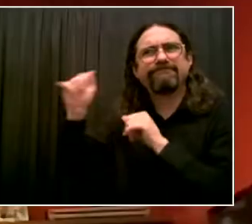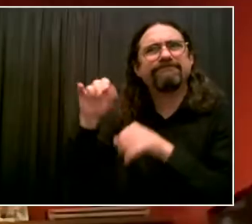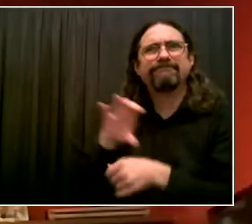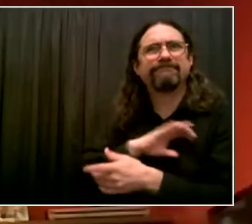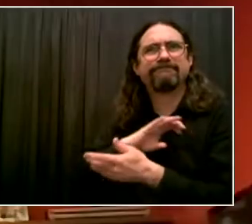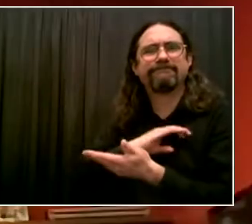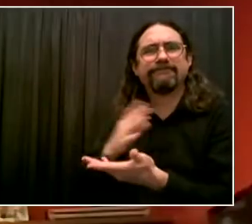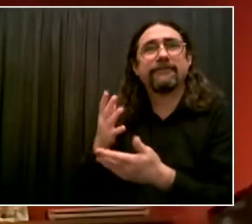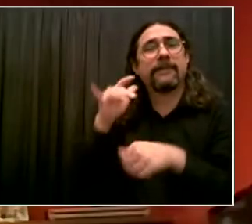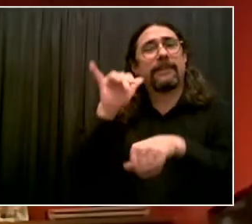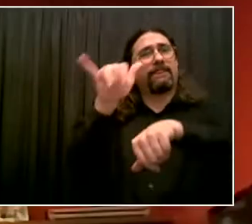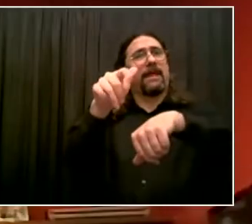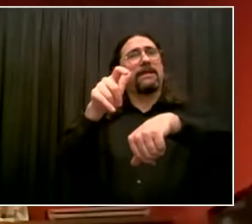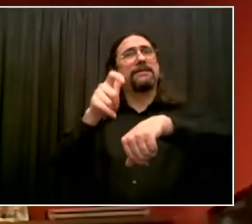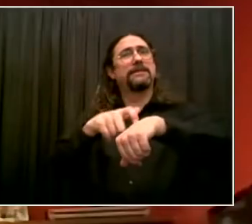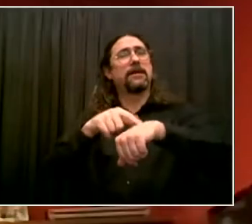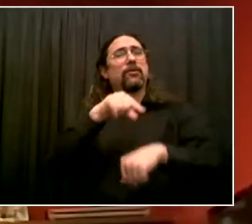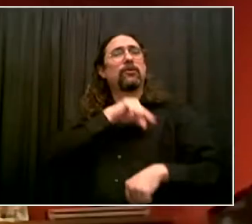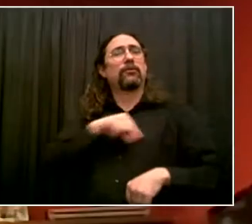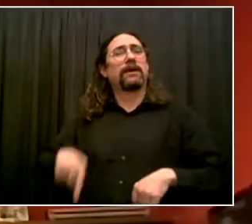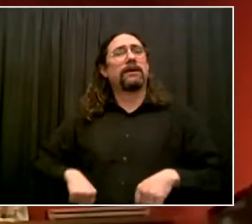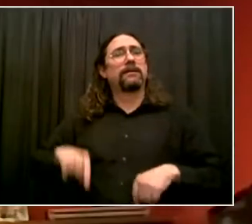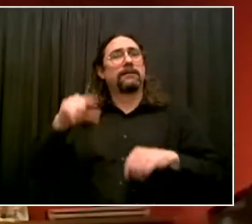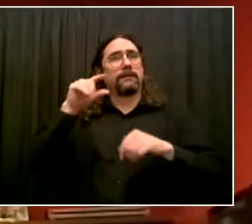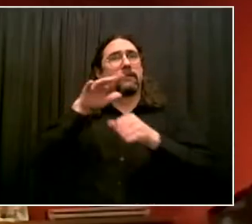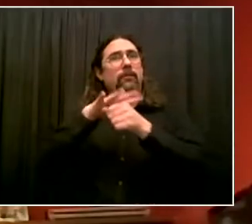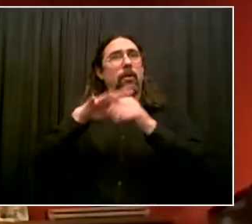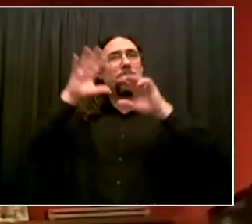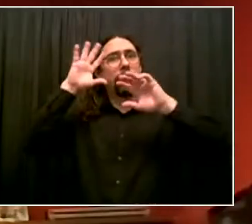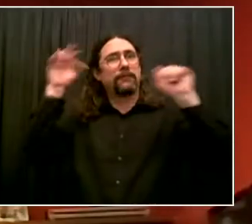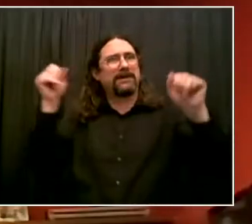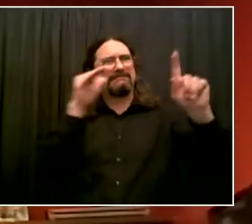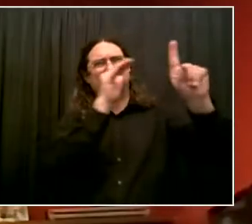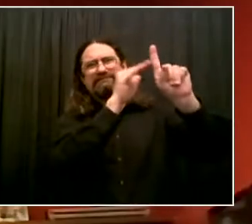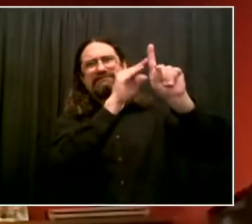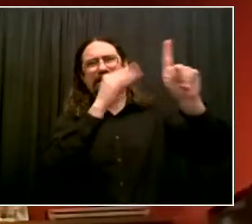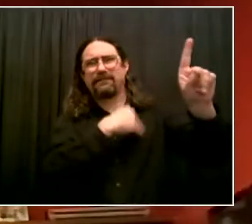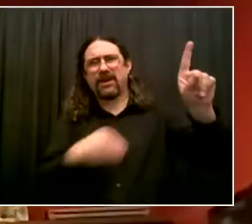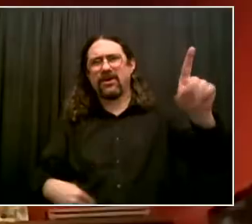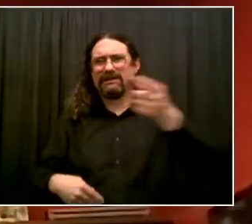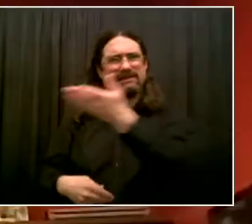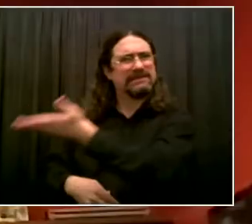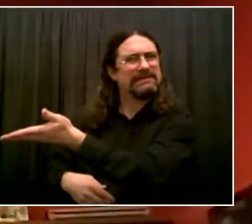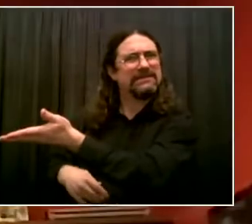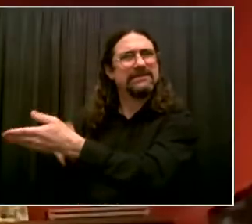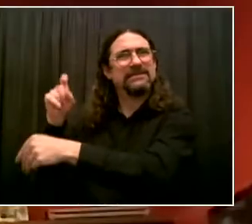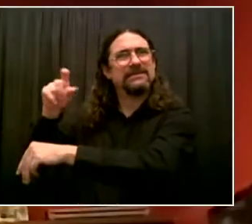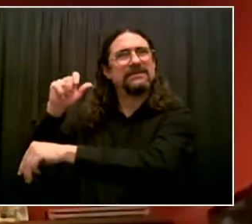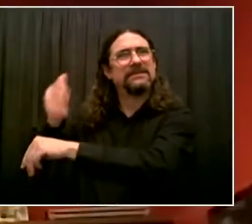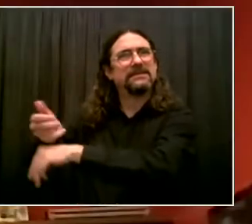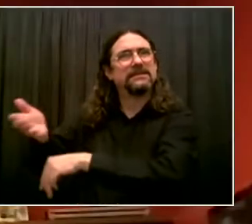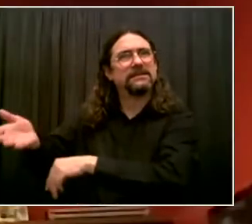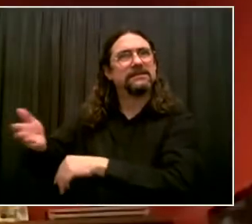WHO WAS THE CITY NCOUCIL MEMBER WHO FOUGHT HARD TO MAKE IT HAPPEN IN NEGOTIATE WITH YOU HE